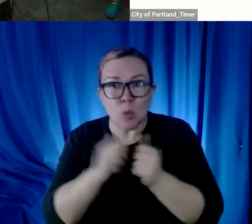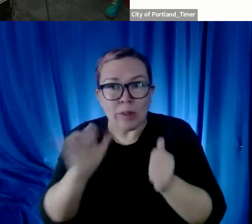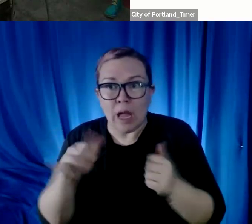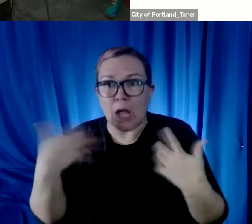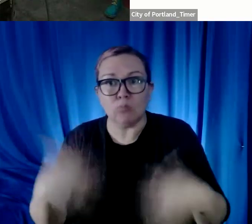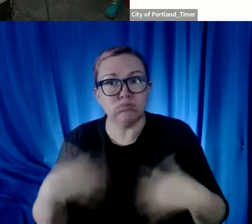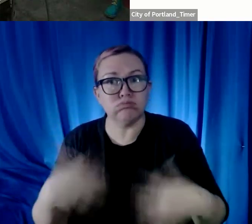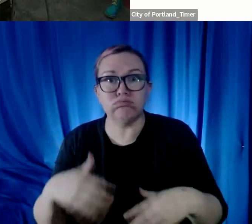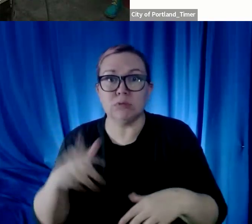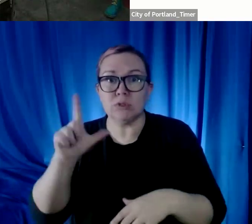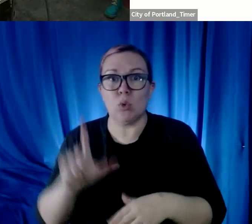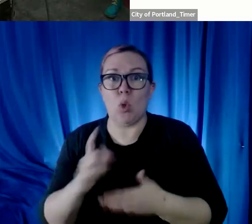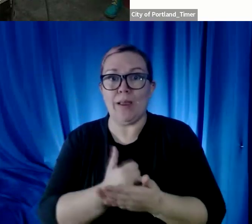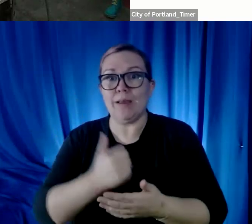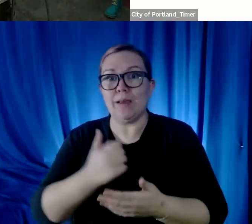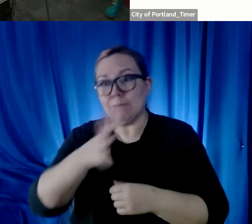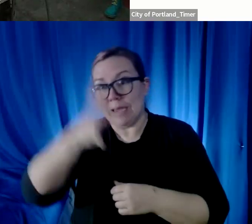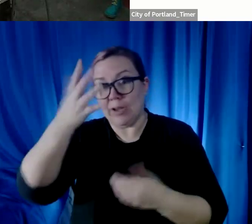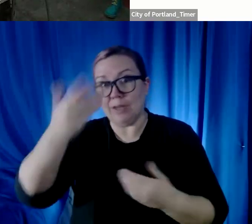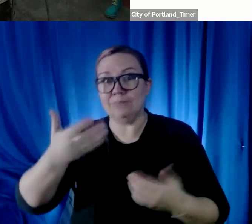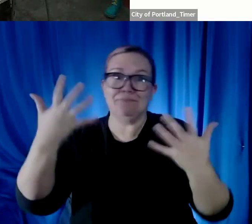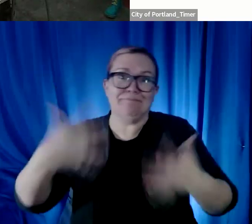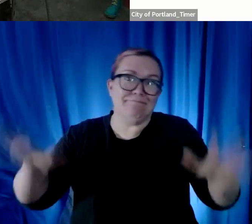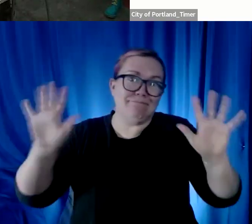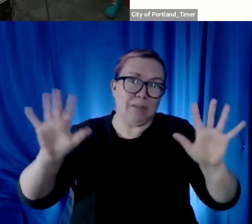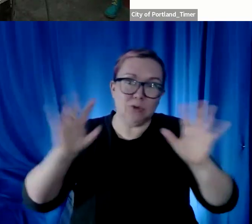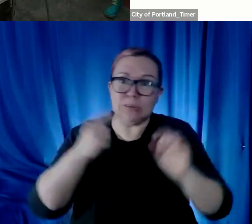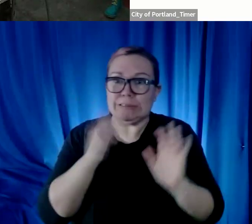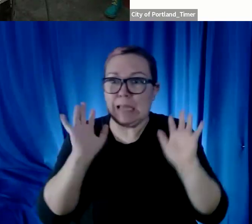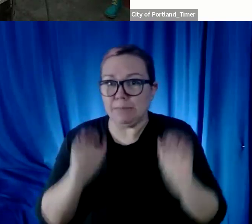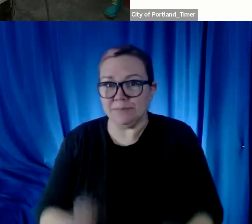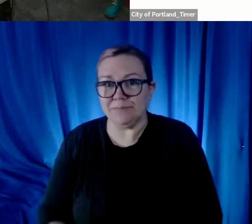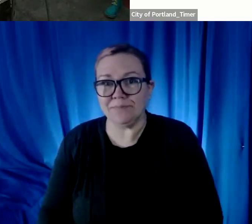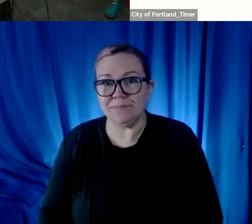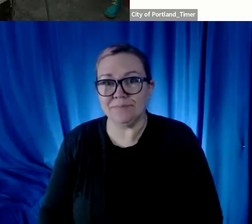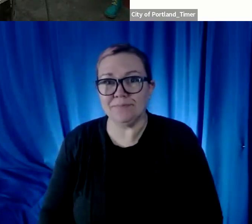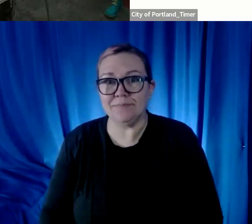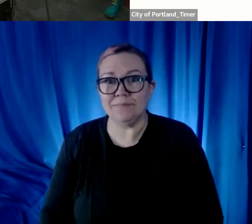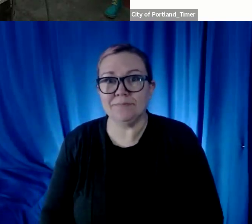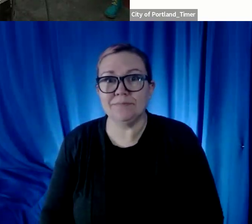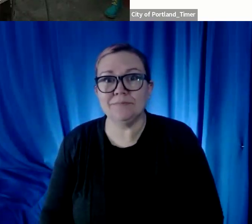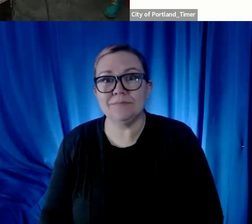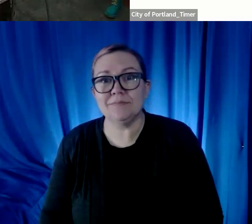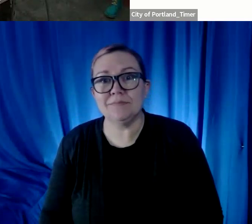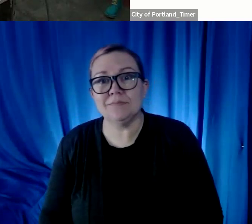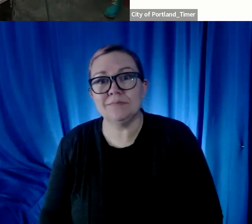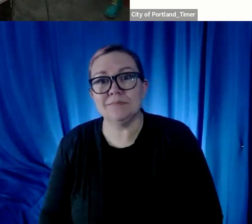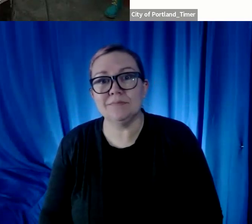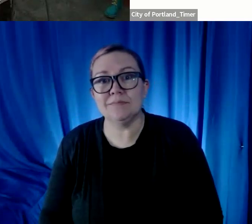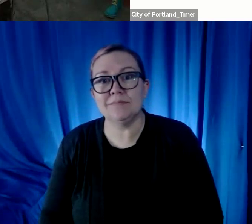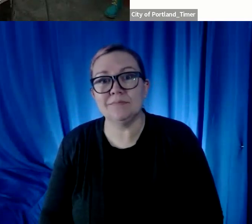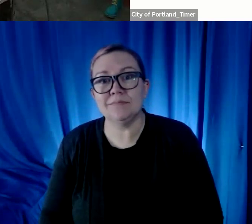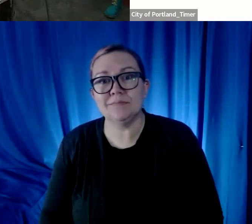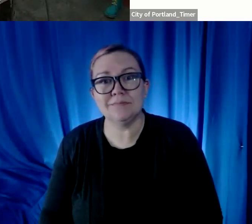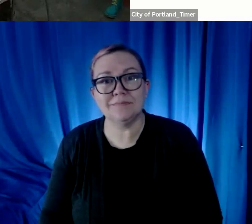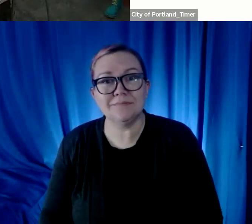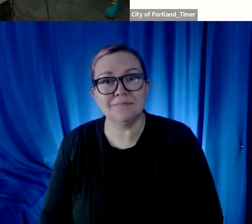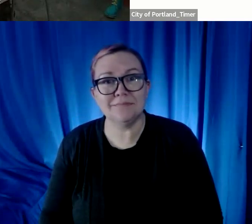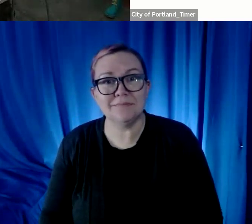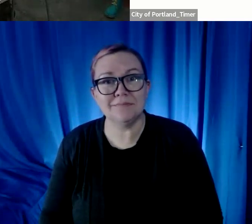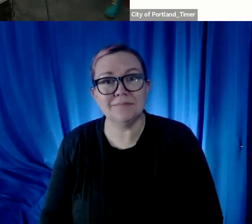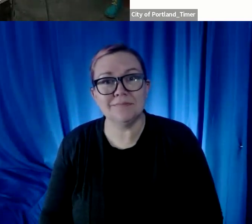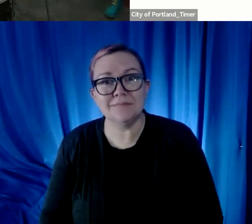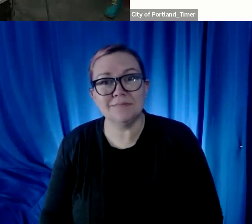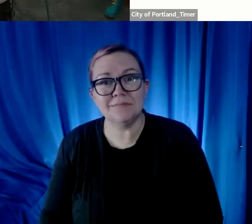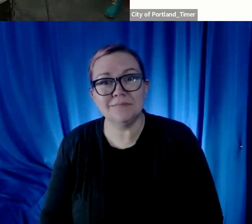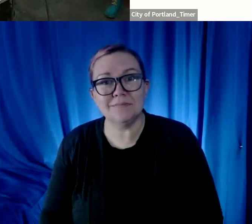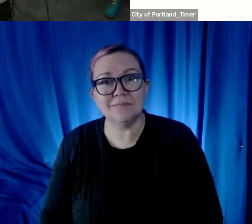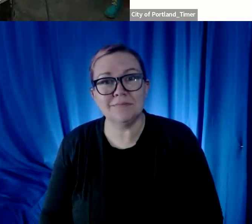As a low income parent. And that's all I got to say.